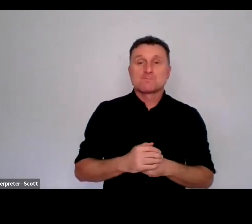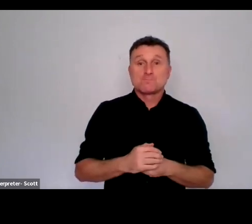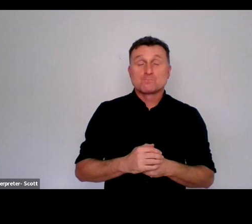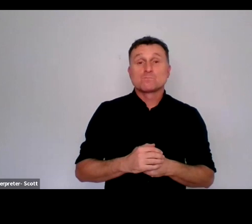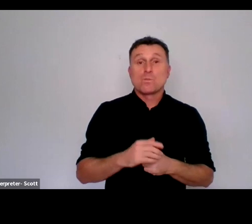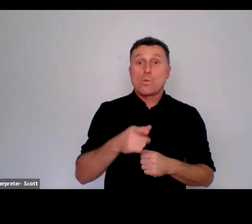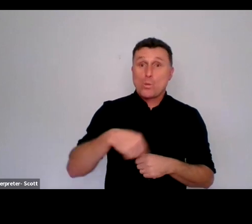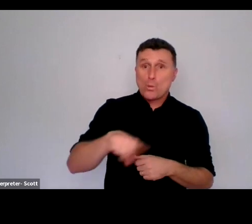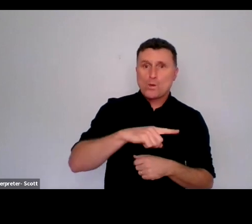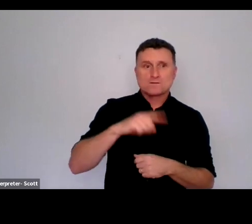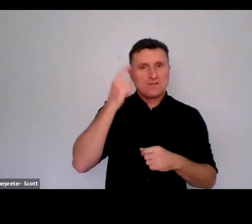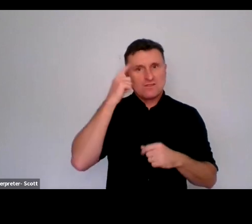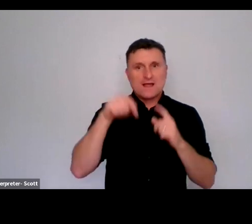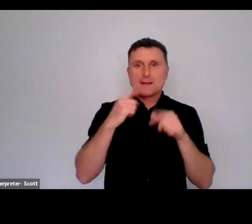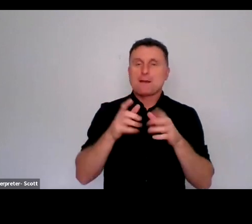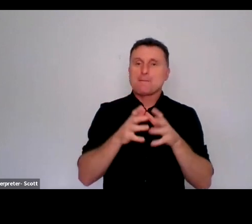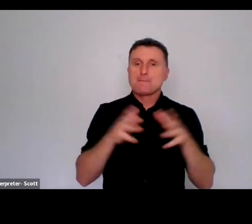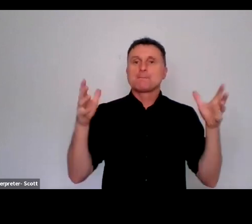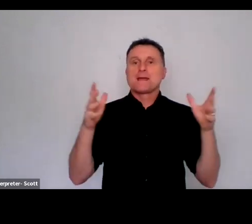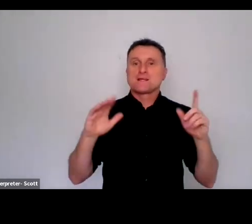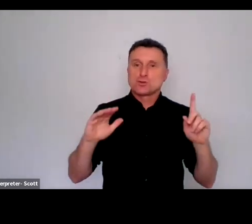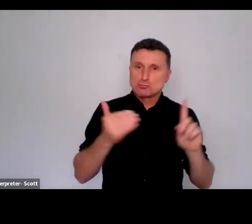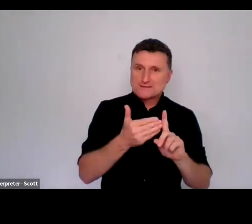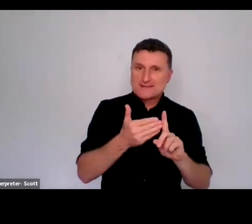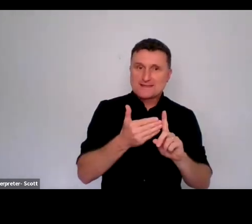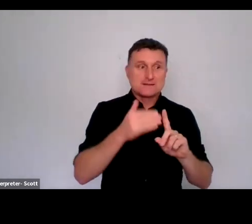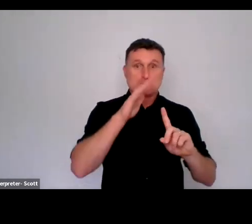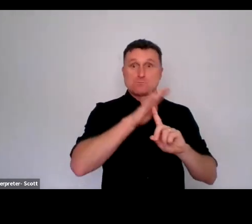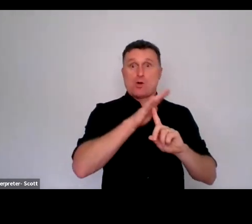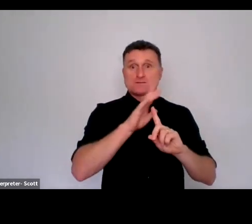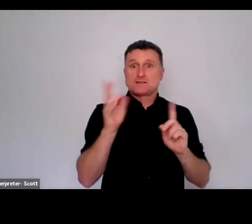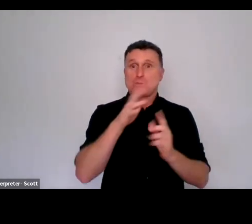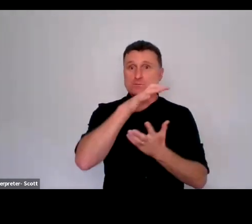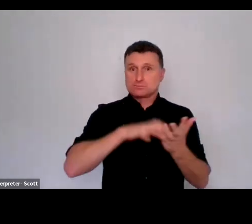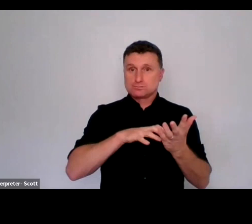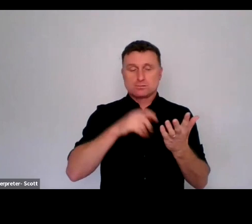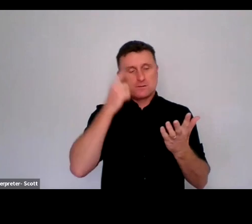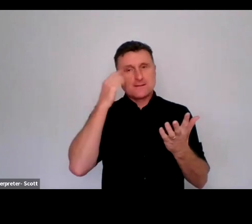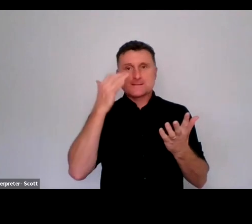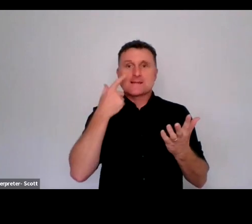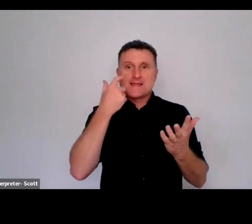that we put in front of an incoming government and that will be informed by community.